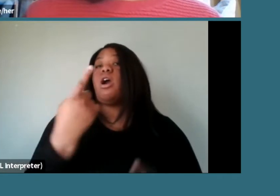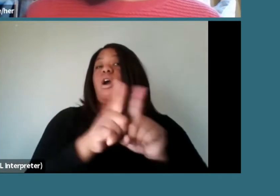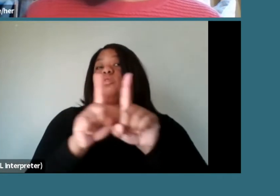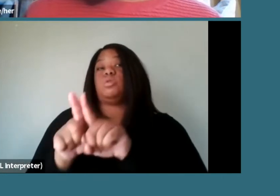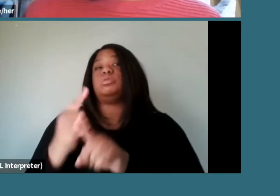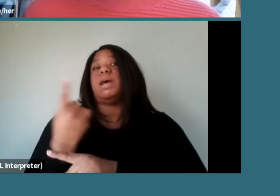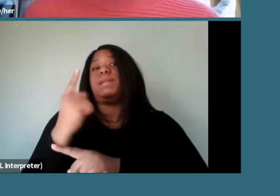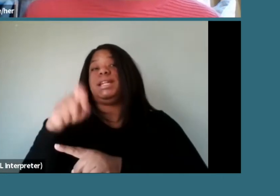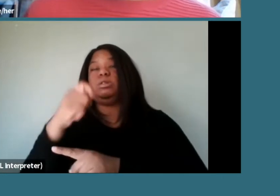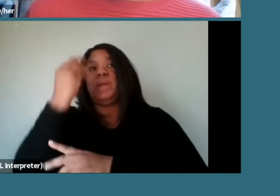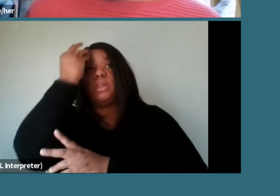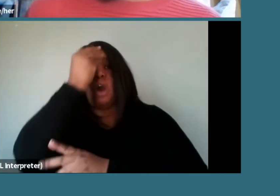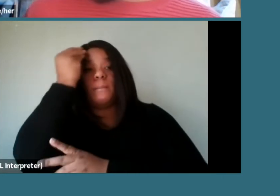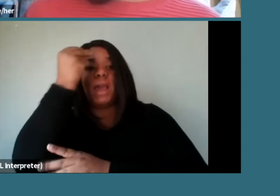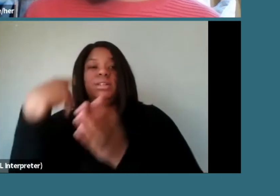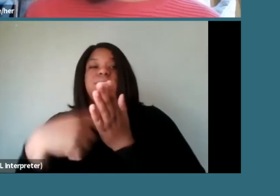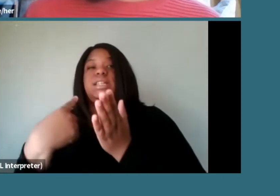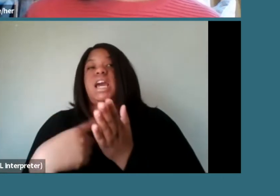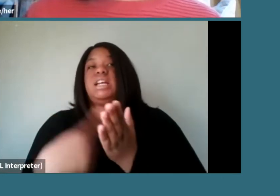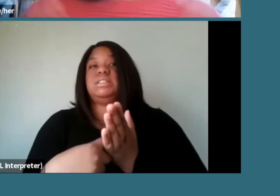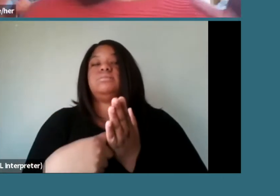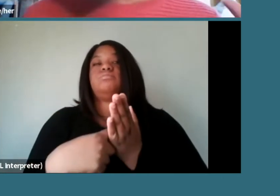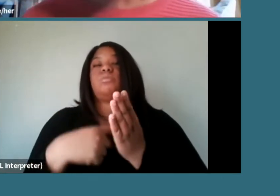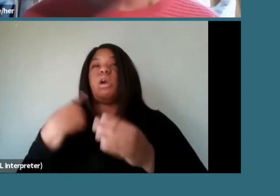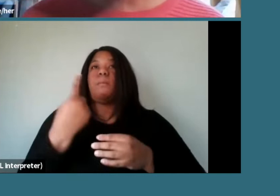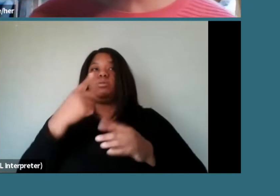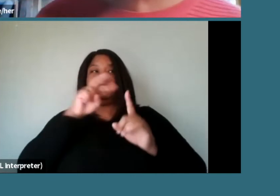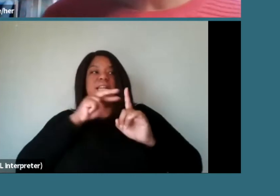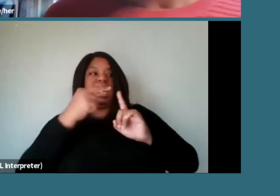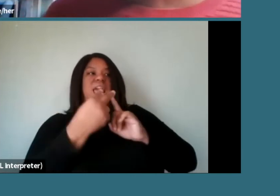and discussed because it's almost seen as a default in this country.